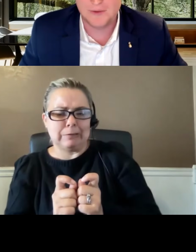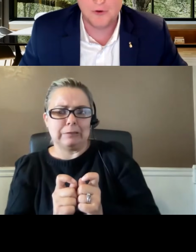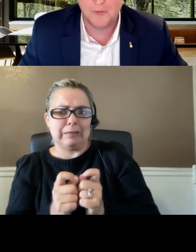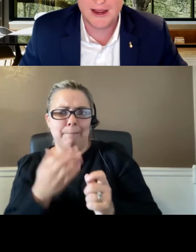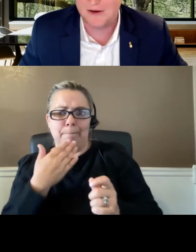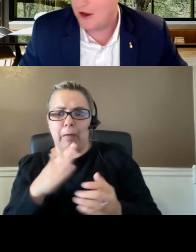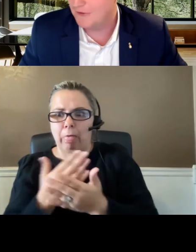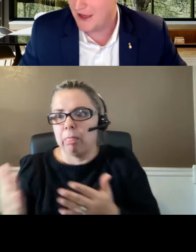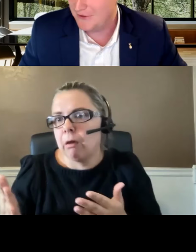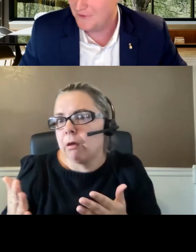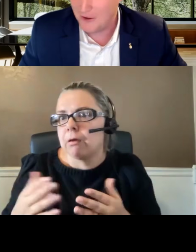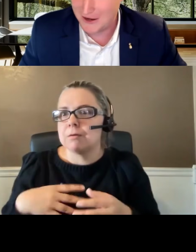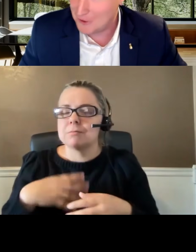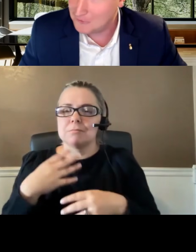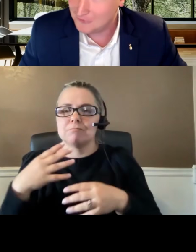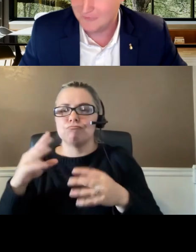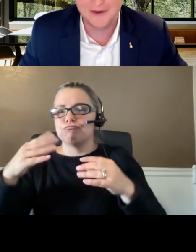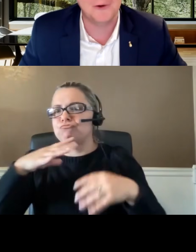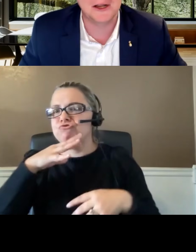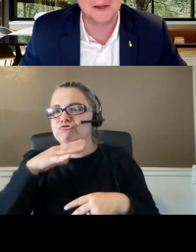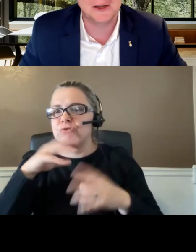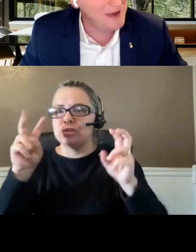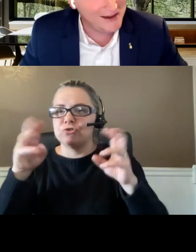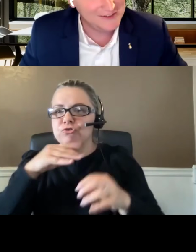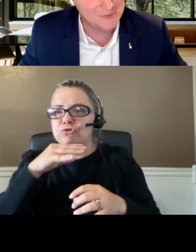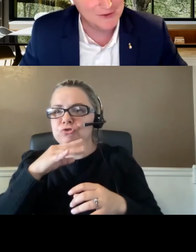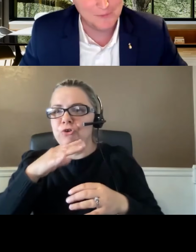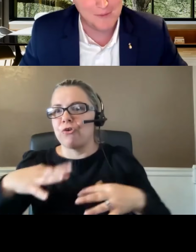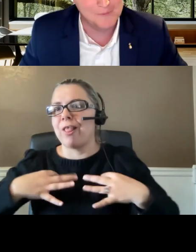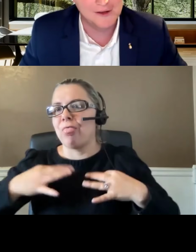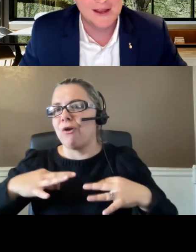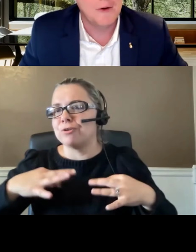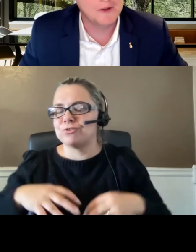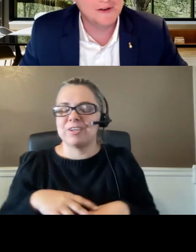put away all of that all that clothes, or all of that bad accessibility problems. What we're